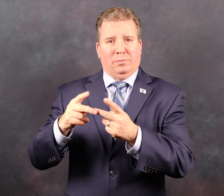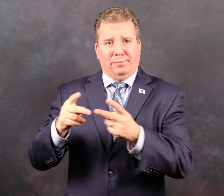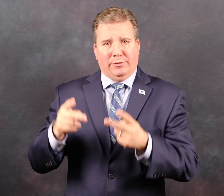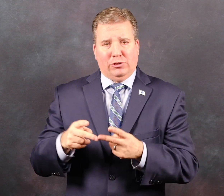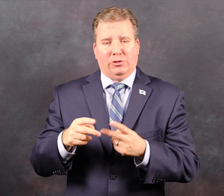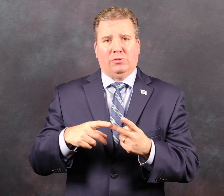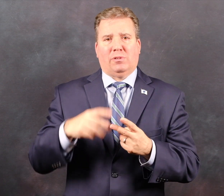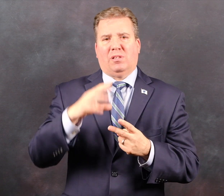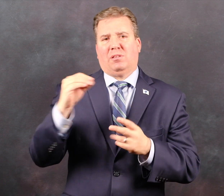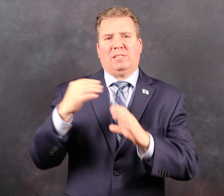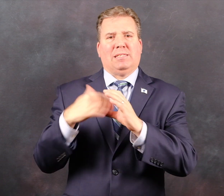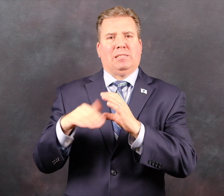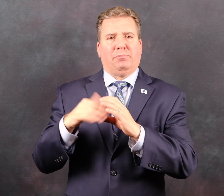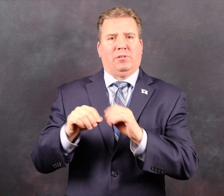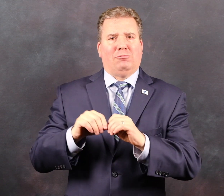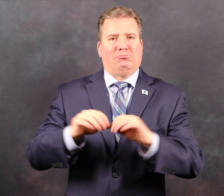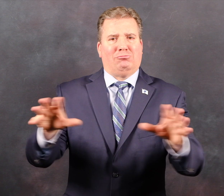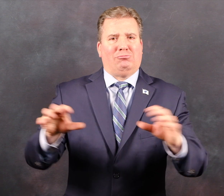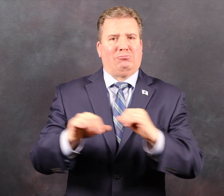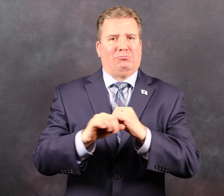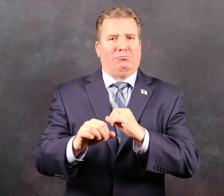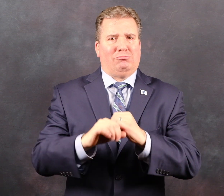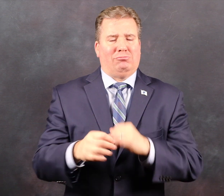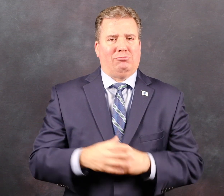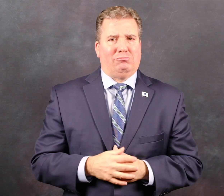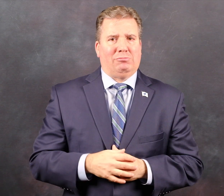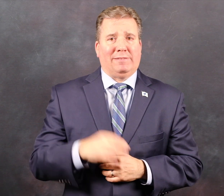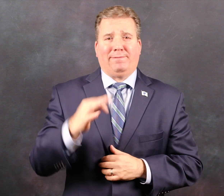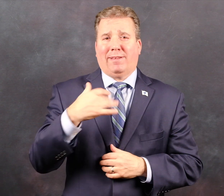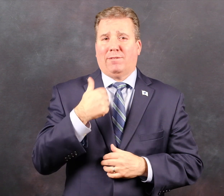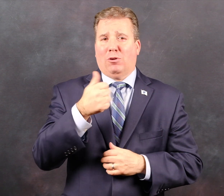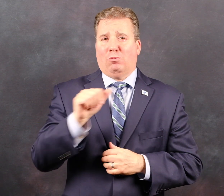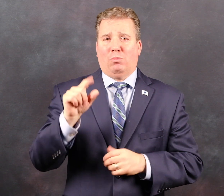and notice of this vacancy has been distributed via email.